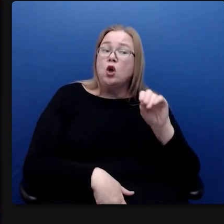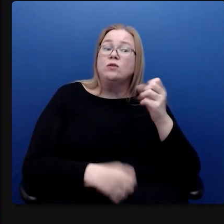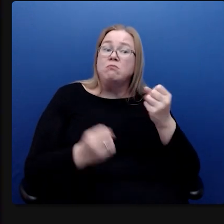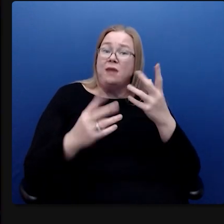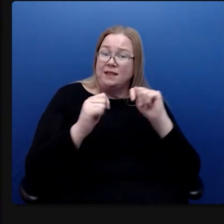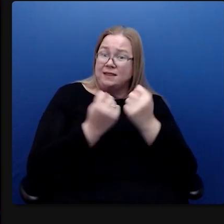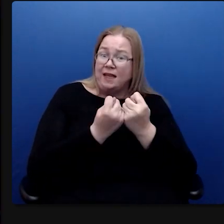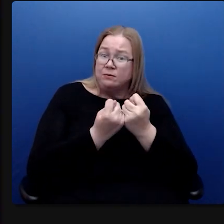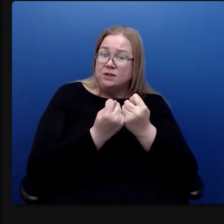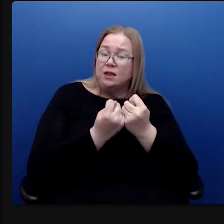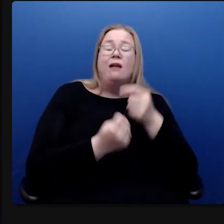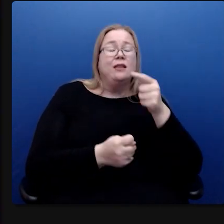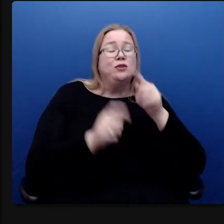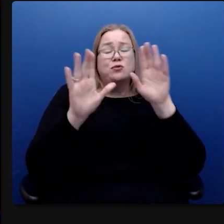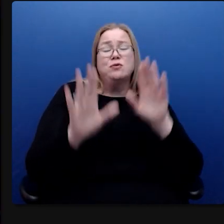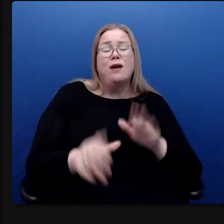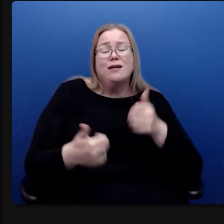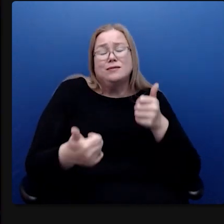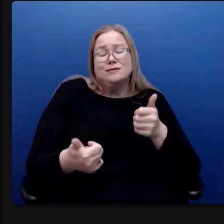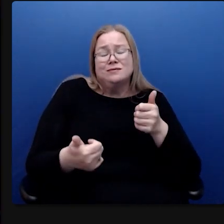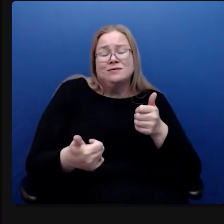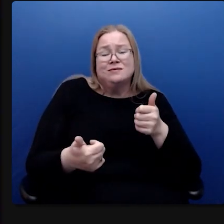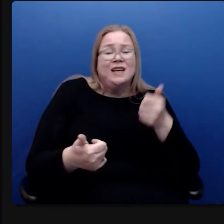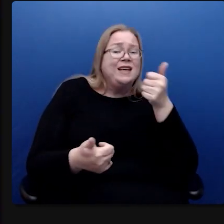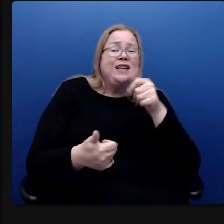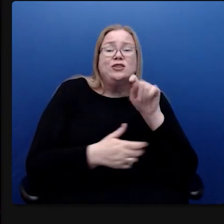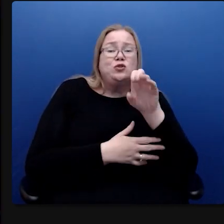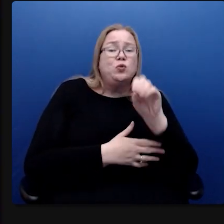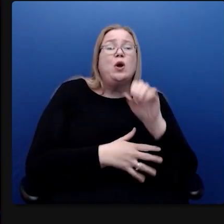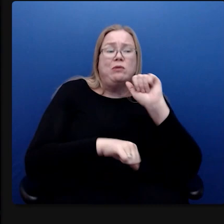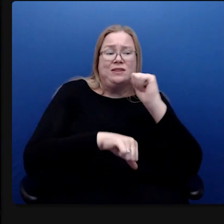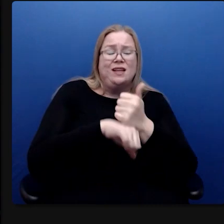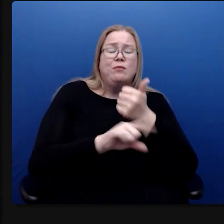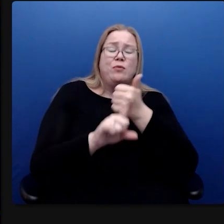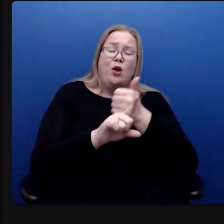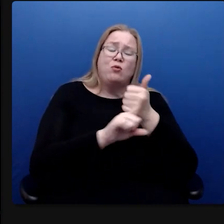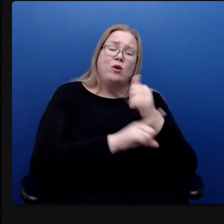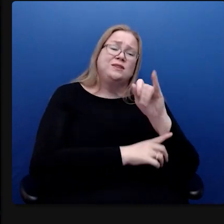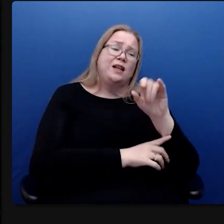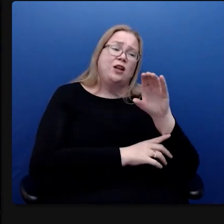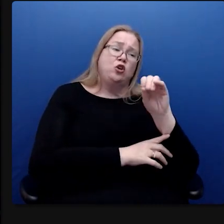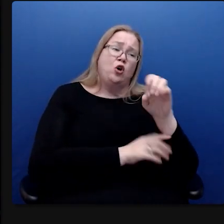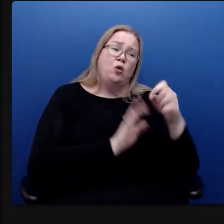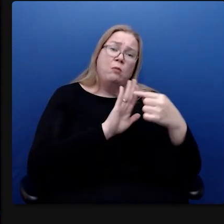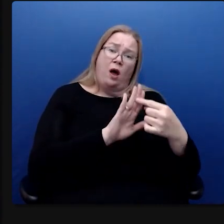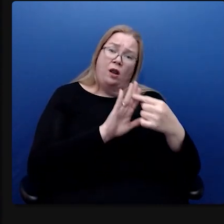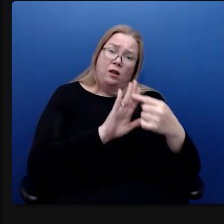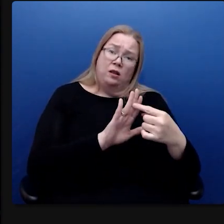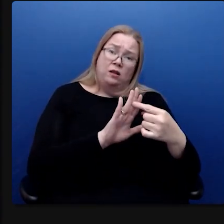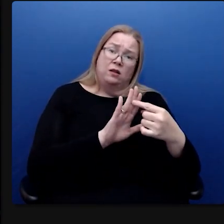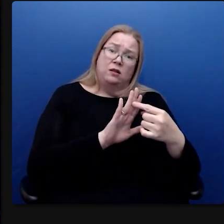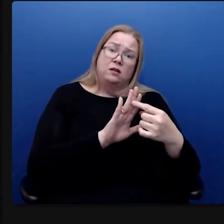For studios with many teams, this is great. Any studio can set up their own IntelliCode model.